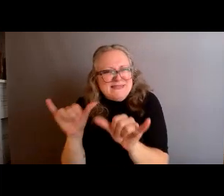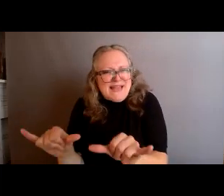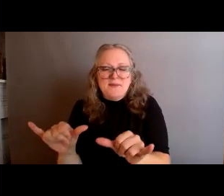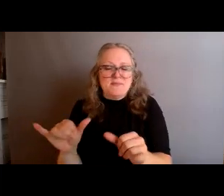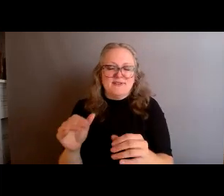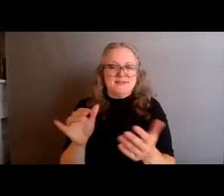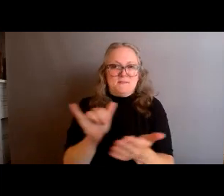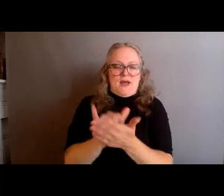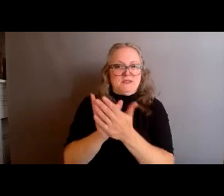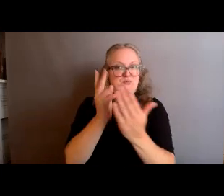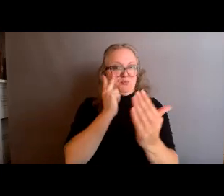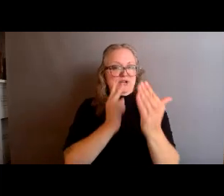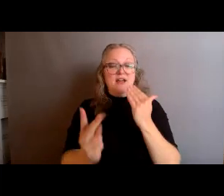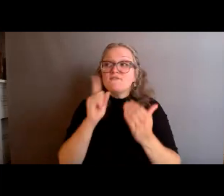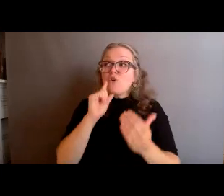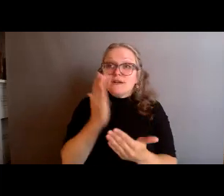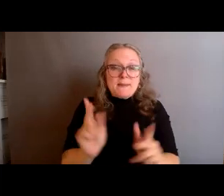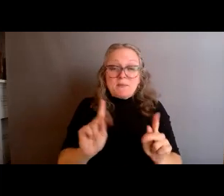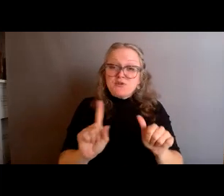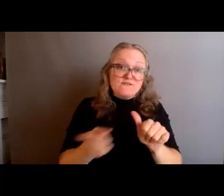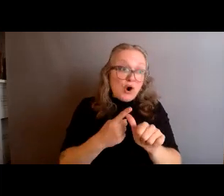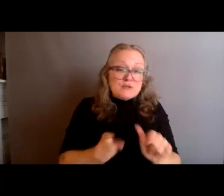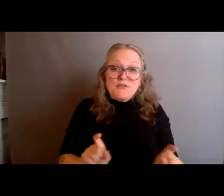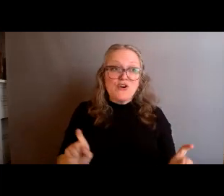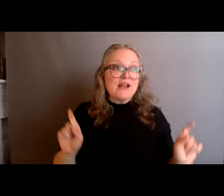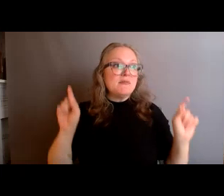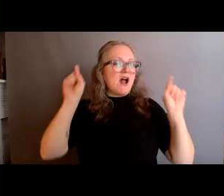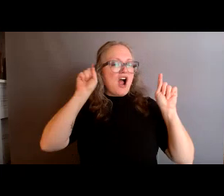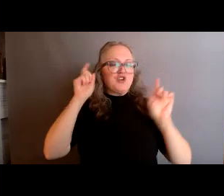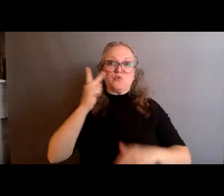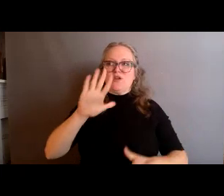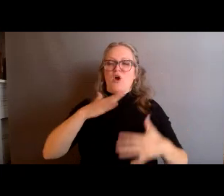people, when you first put the hearing aids on you can just see their whole body relax because they